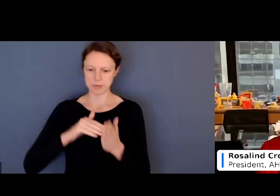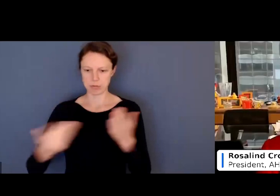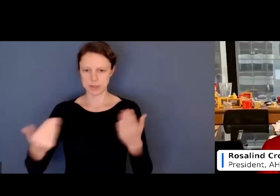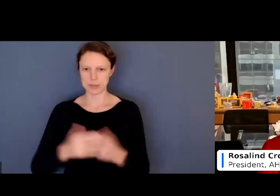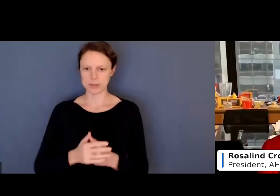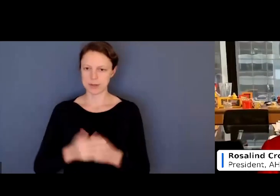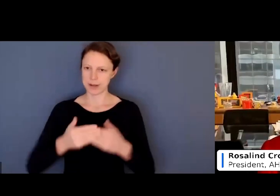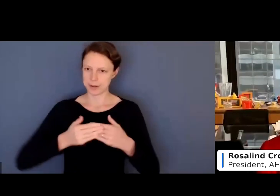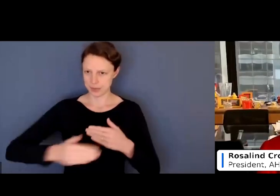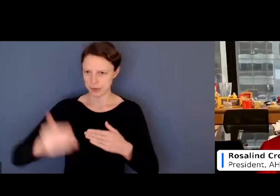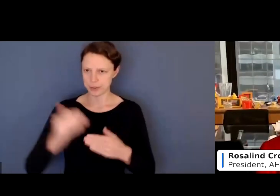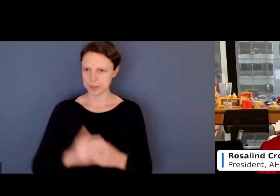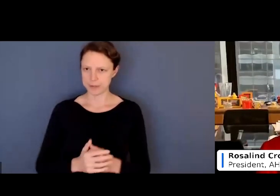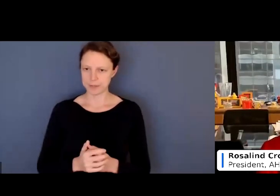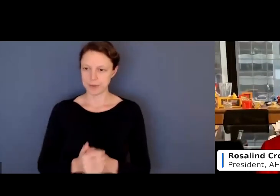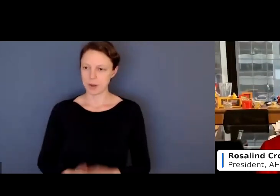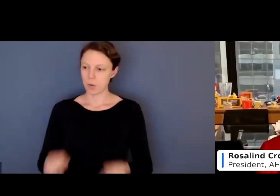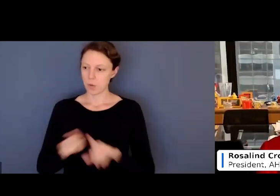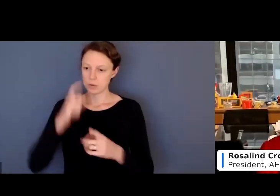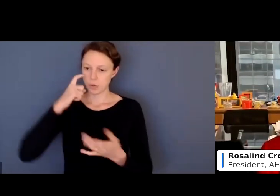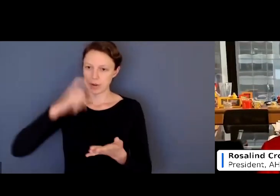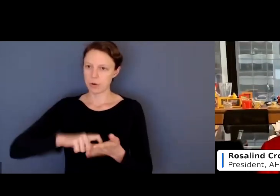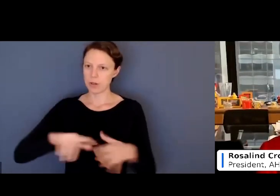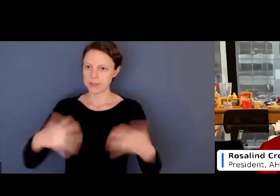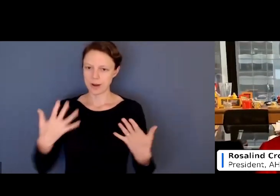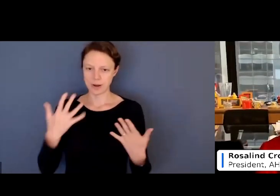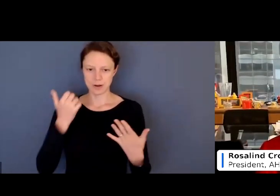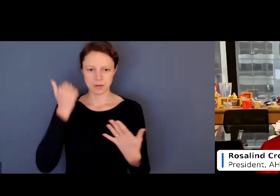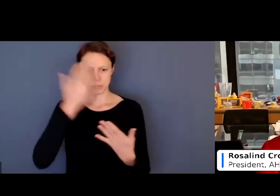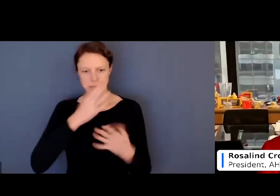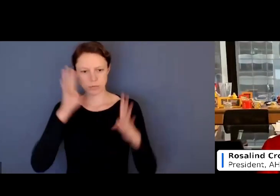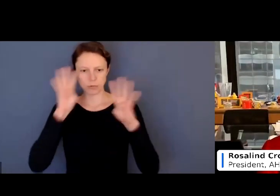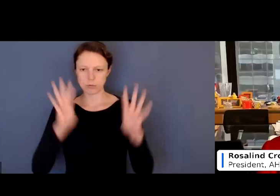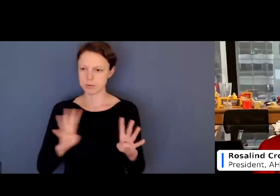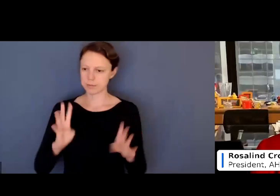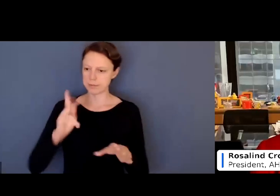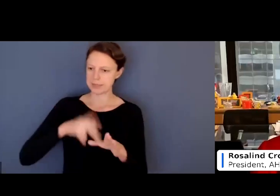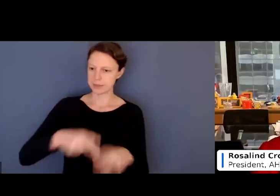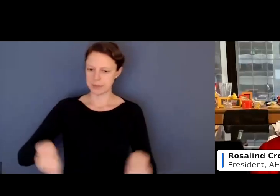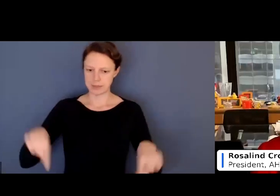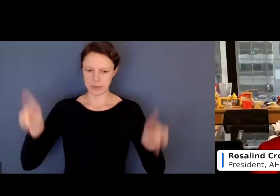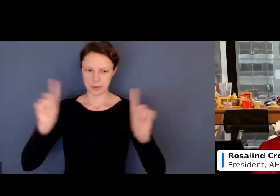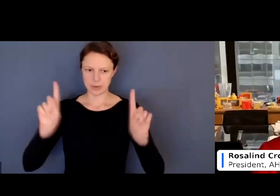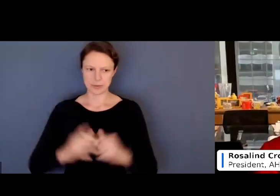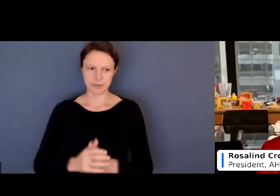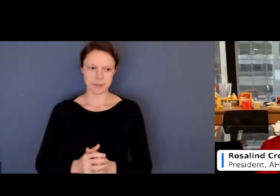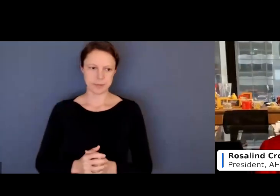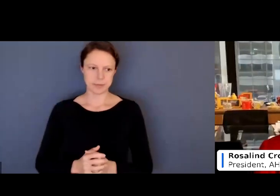and emerging, and to acknowledge any Indigenous participants. In our webinar today,